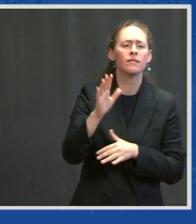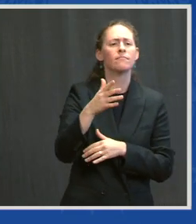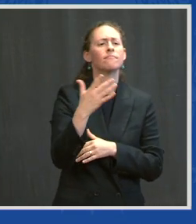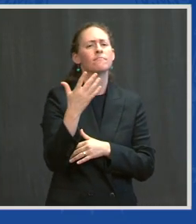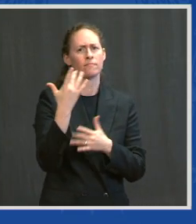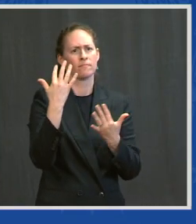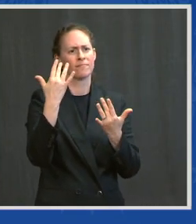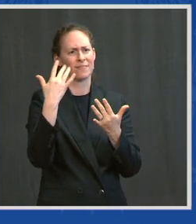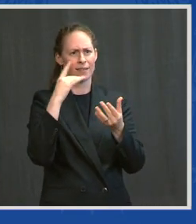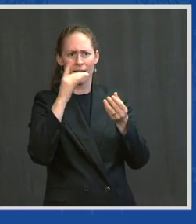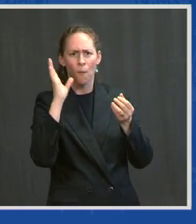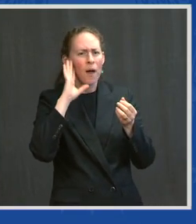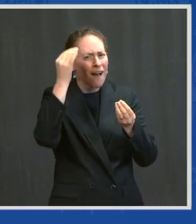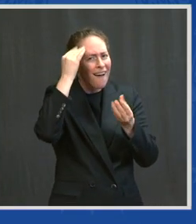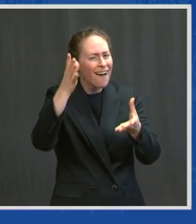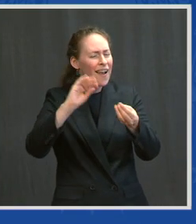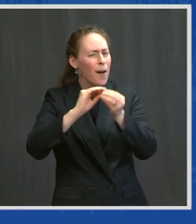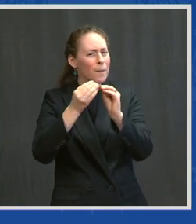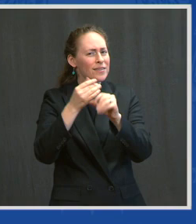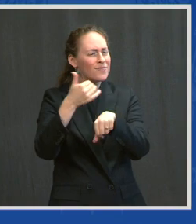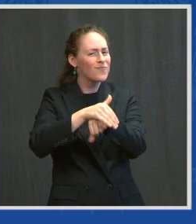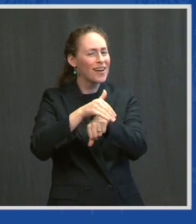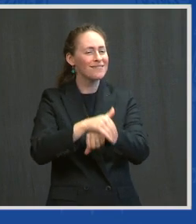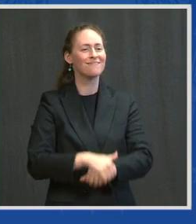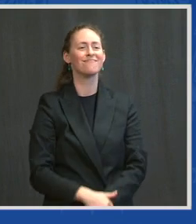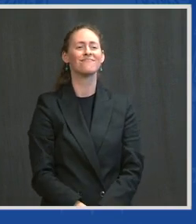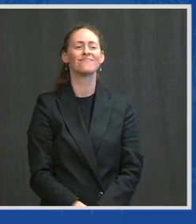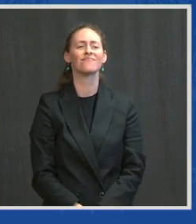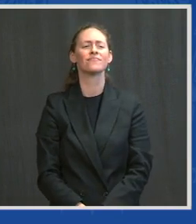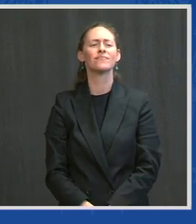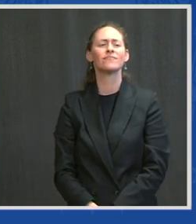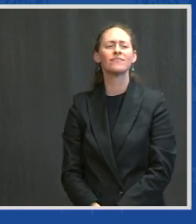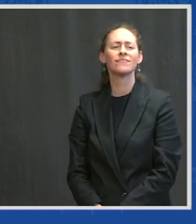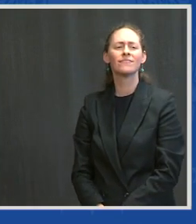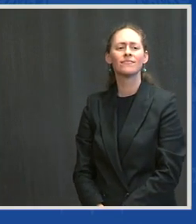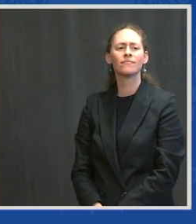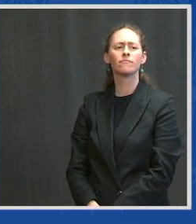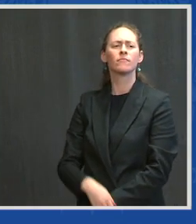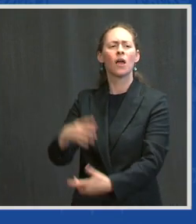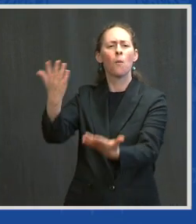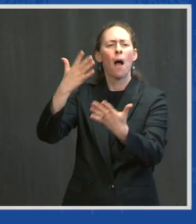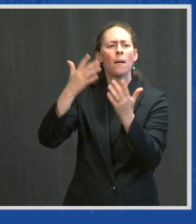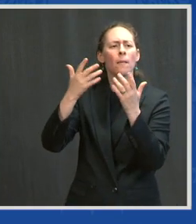The Press: Mr. President, what do you feel is the most effective thing that government can do to change the mindset of those